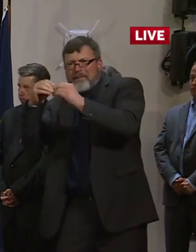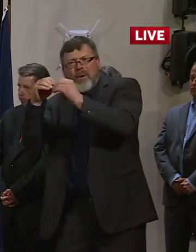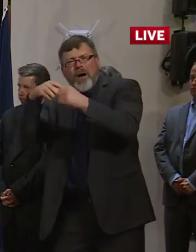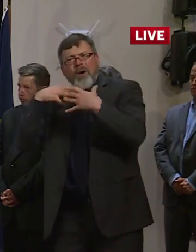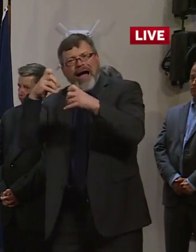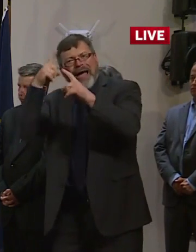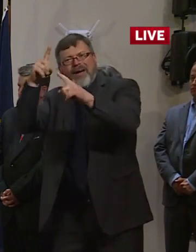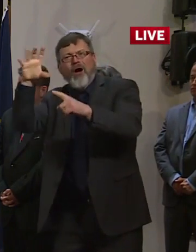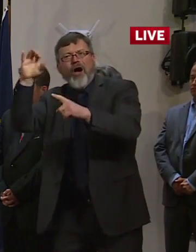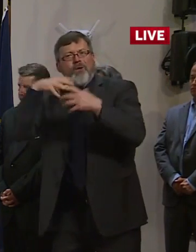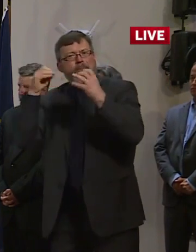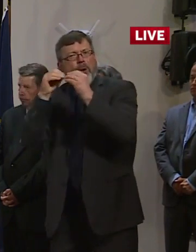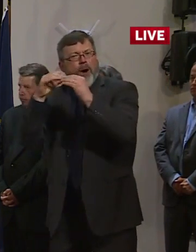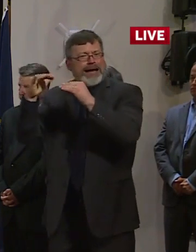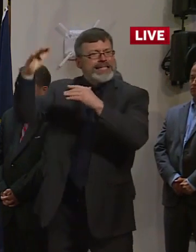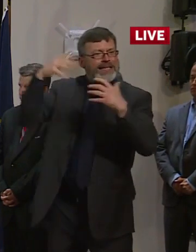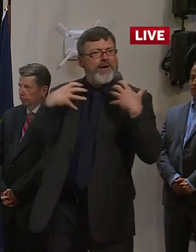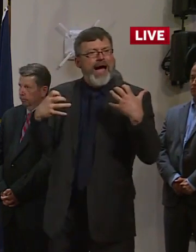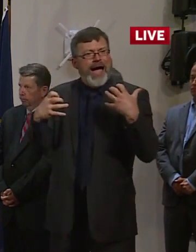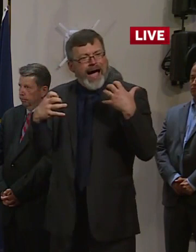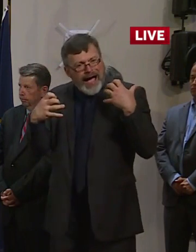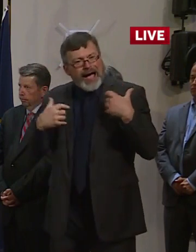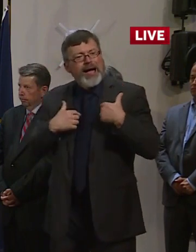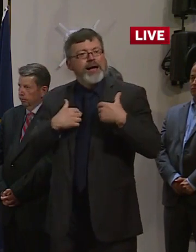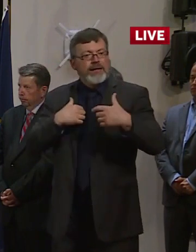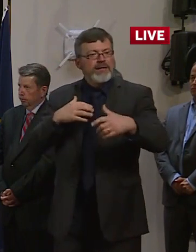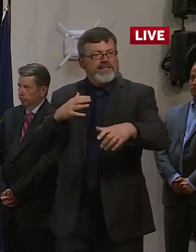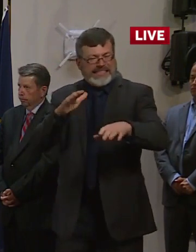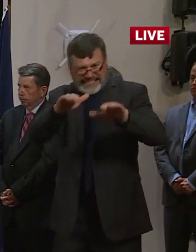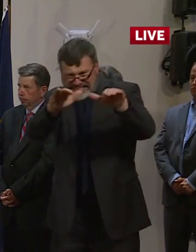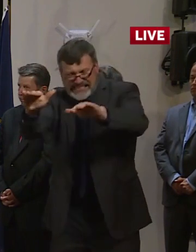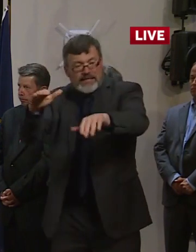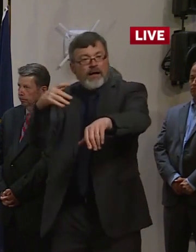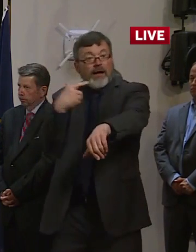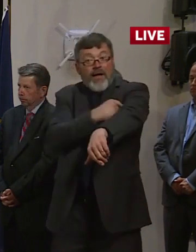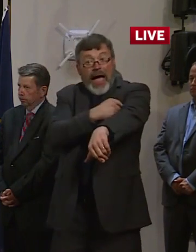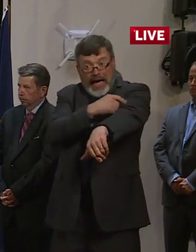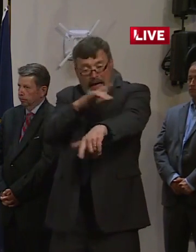WE WILL CONTINUE TO VACCINATE AS MANY VERMONTERS AS WE CAN.